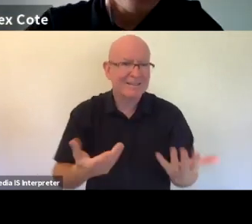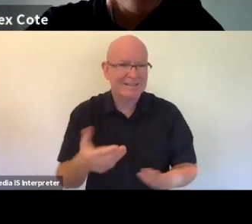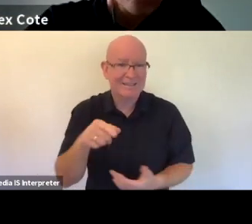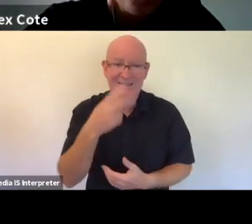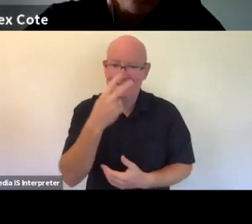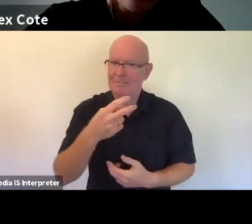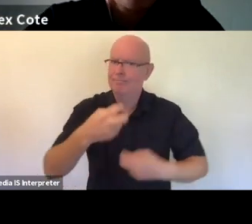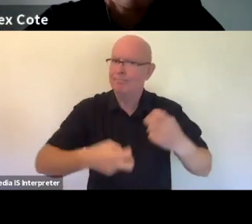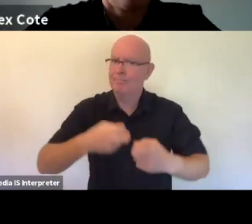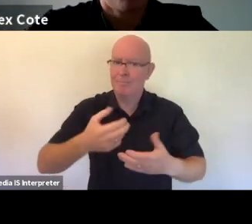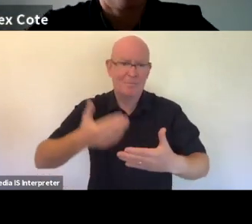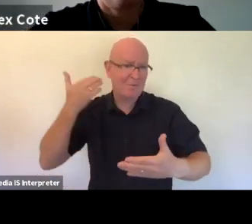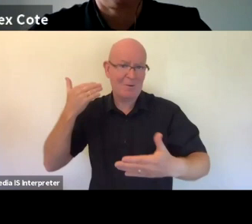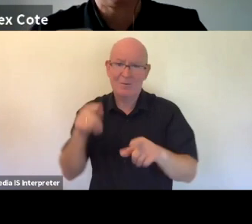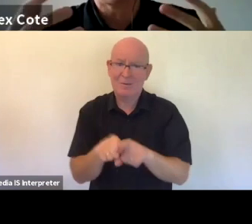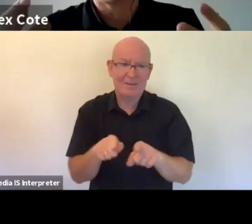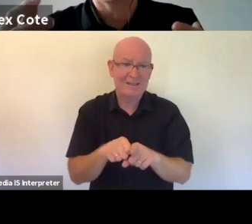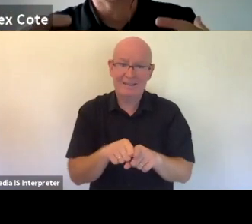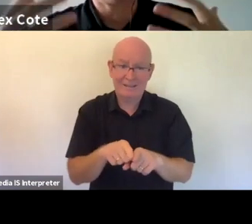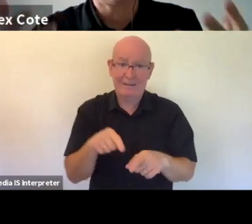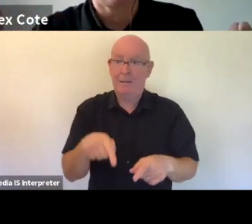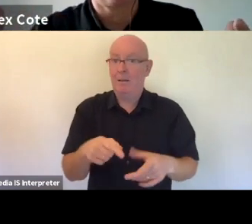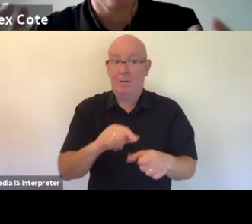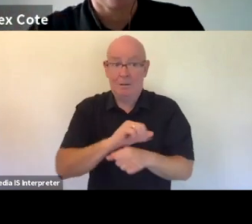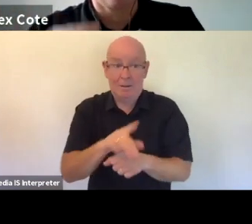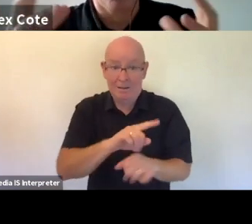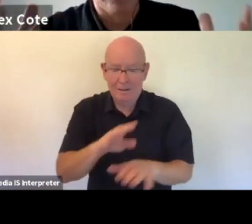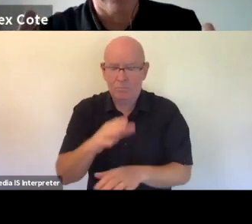In some countries as I mentioned, the paradigm of incapacity to work is dominant.